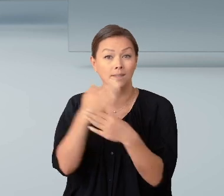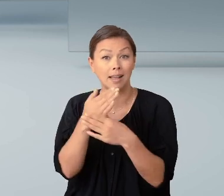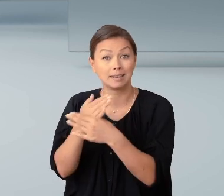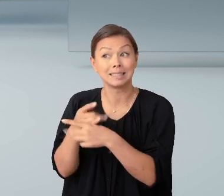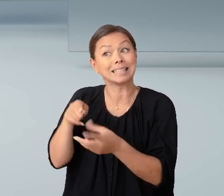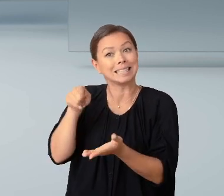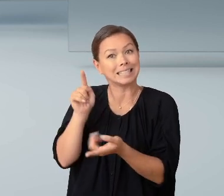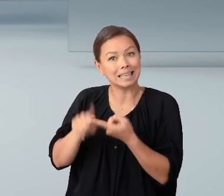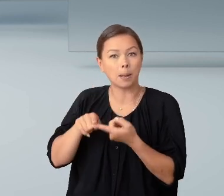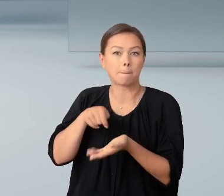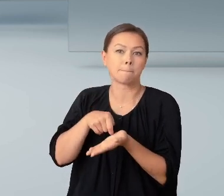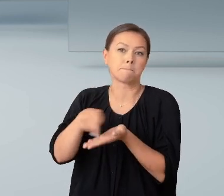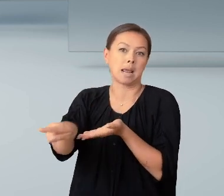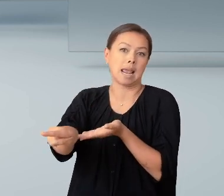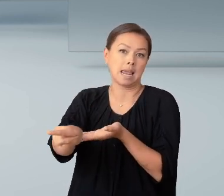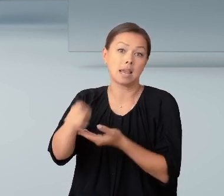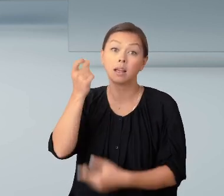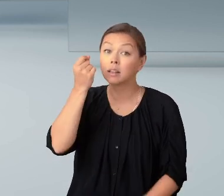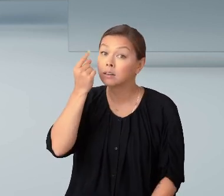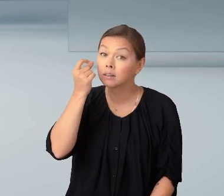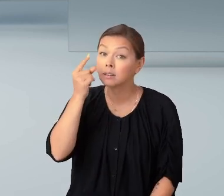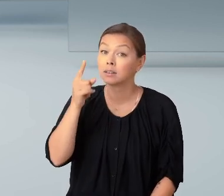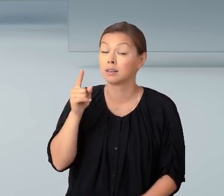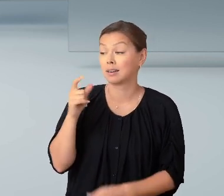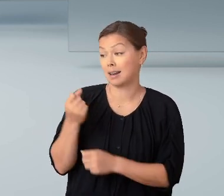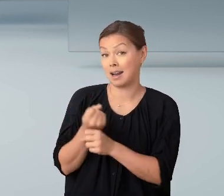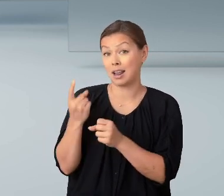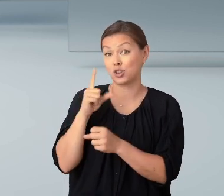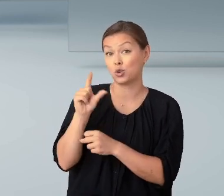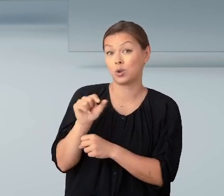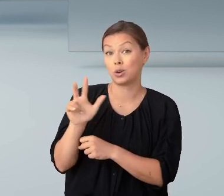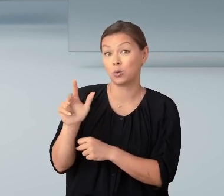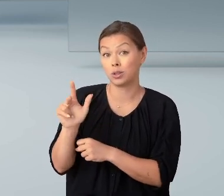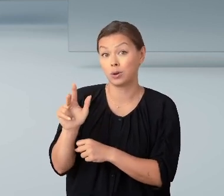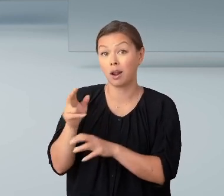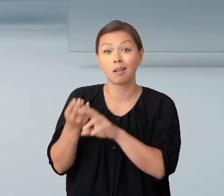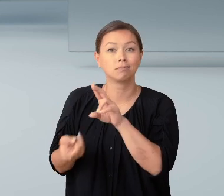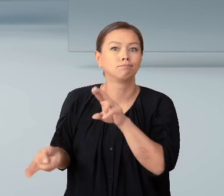seen a global surge, affecting 73% of organizations in 2023.